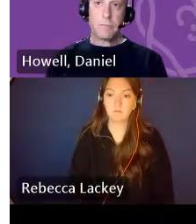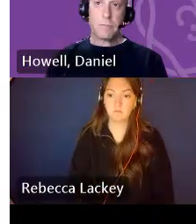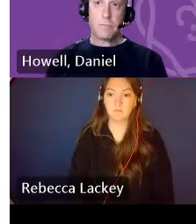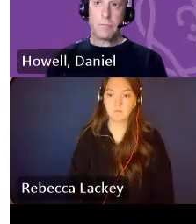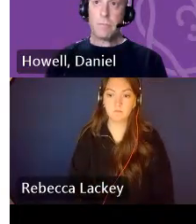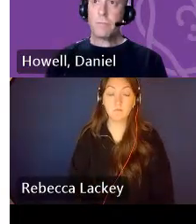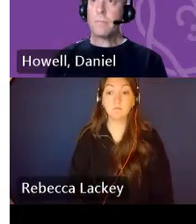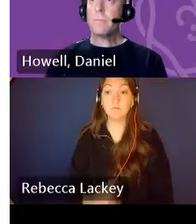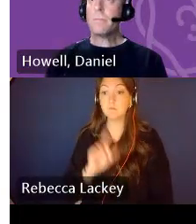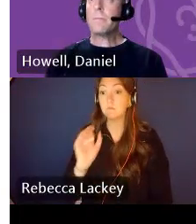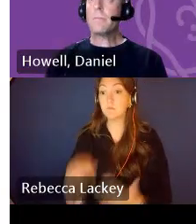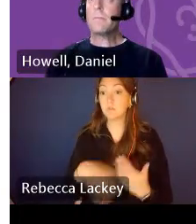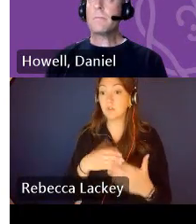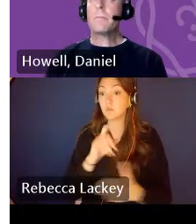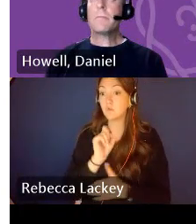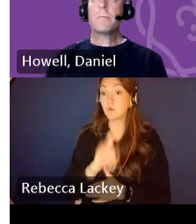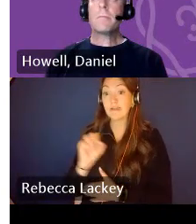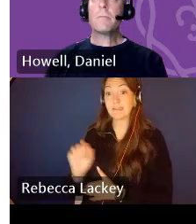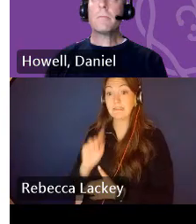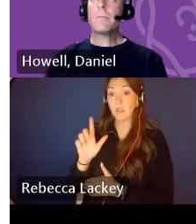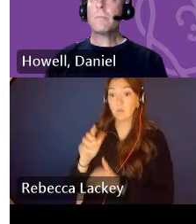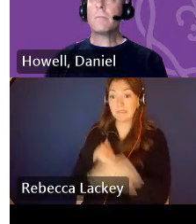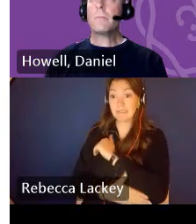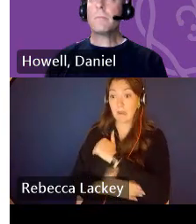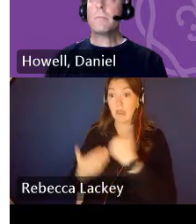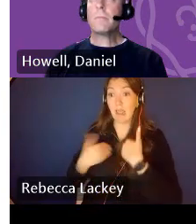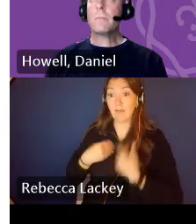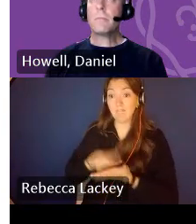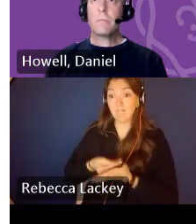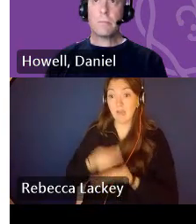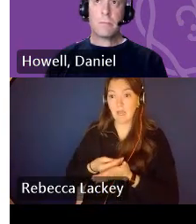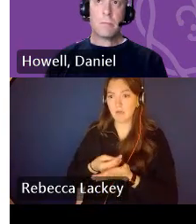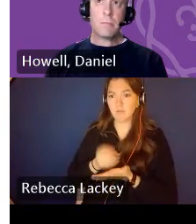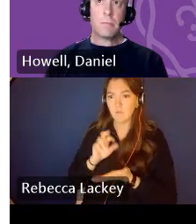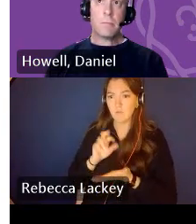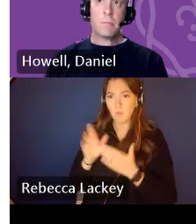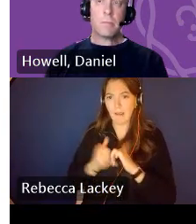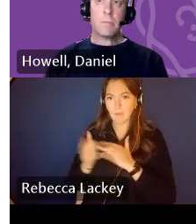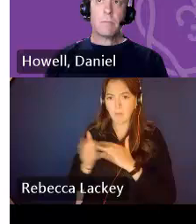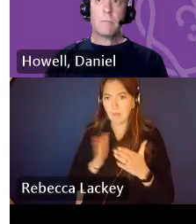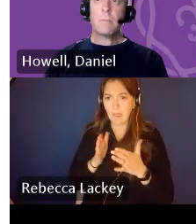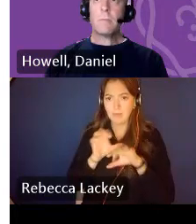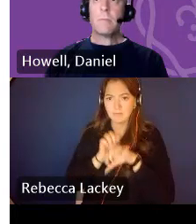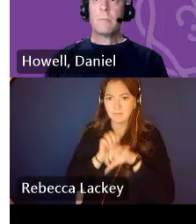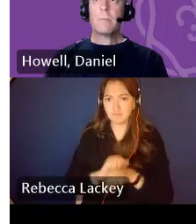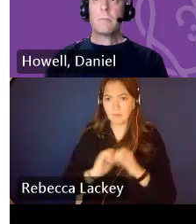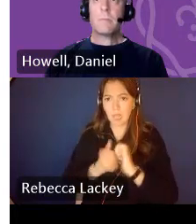question is uh does St. Louis County have the funds or how is it planned to be secured? We